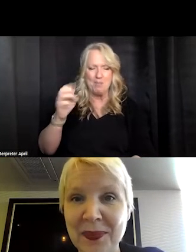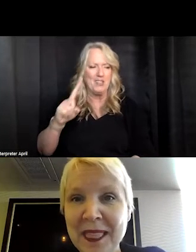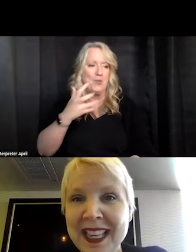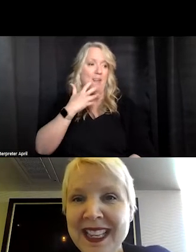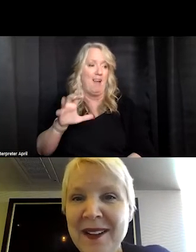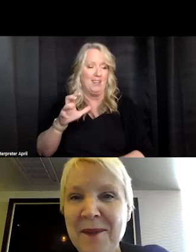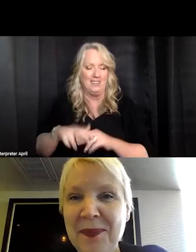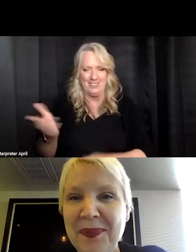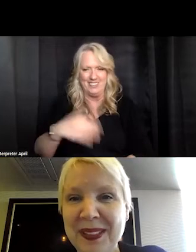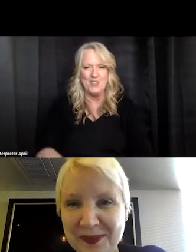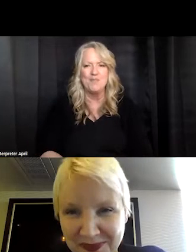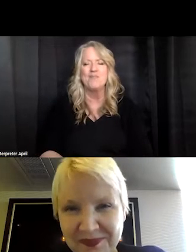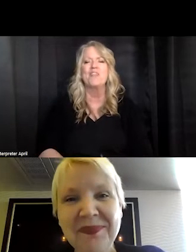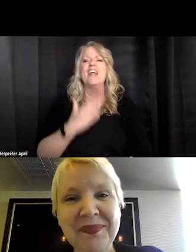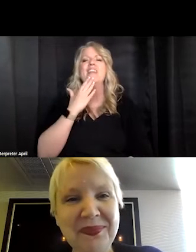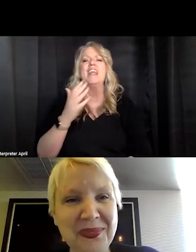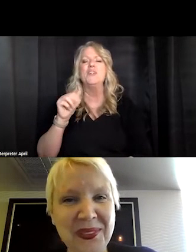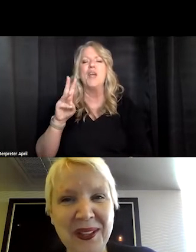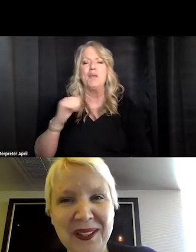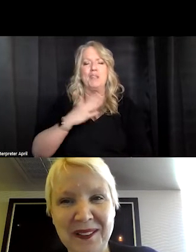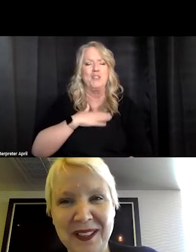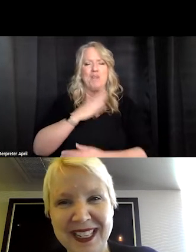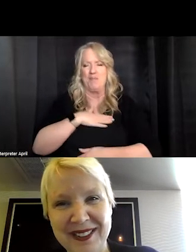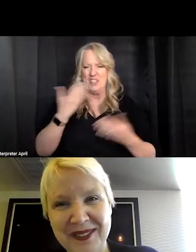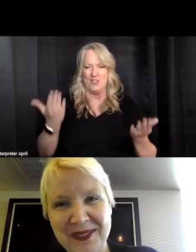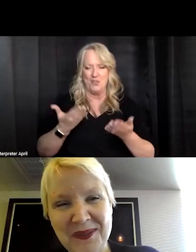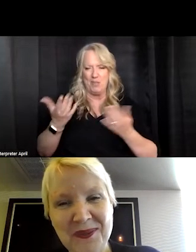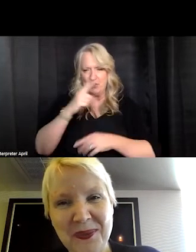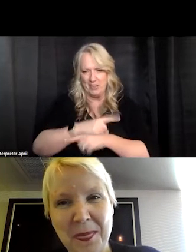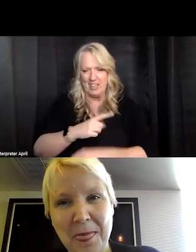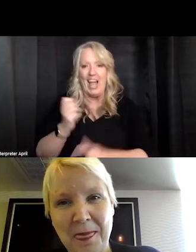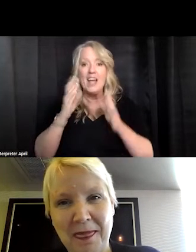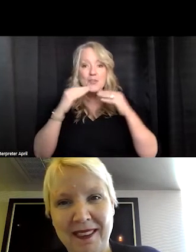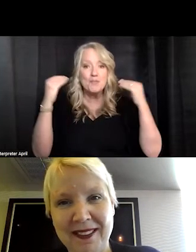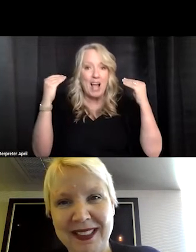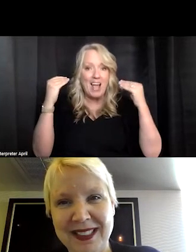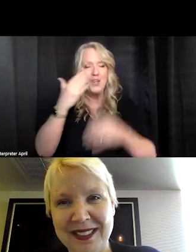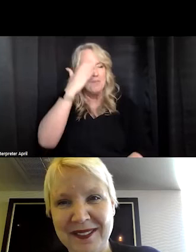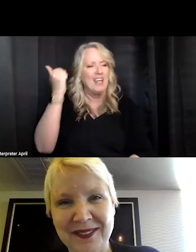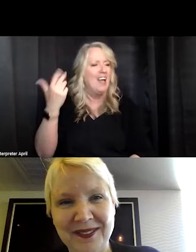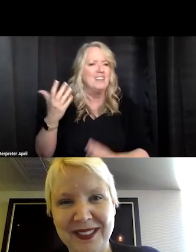MHA. AND DEBBIE, WELCOME. TO, TO THE HOT SEAT. > THANK YOU, AMY